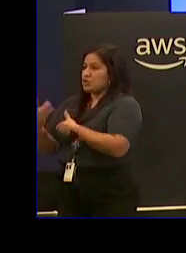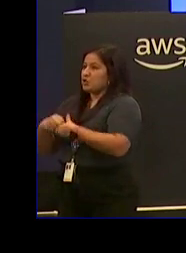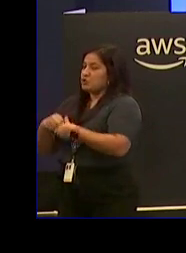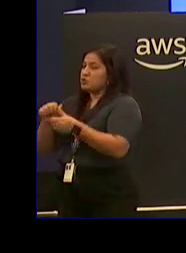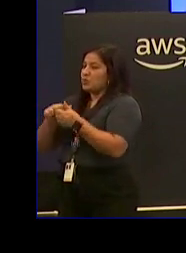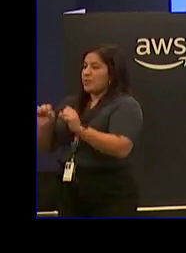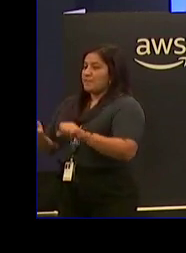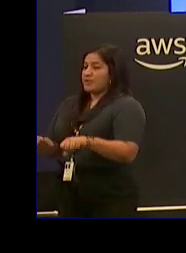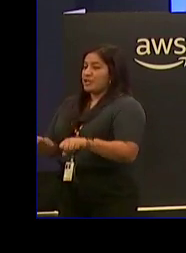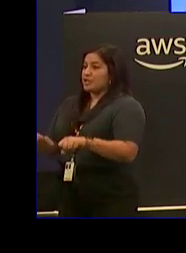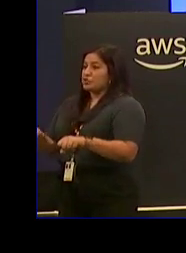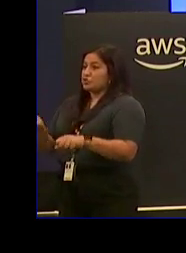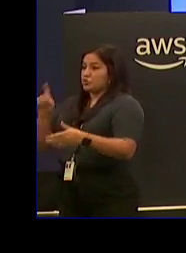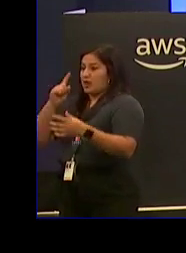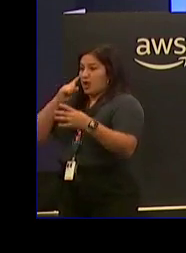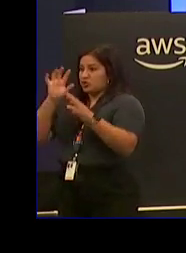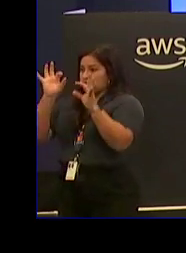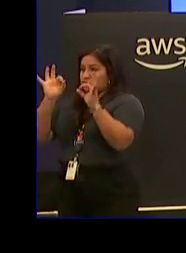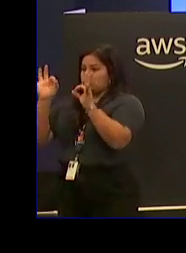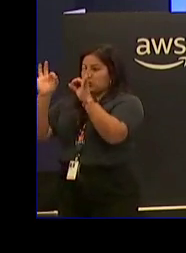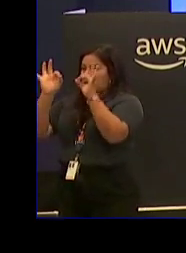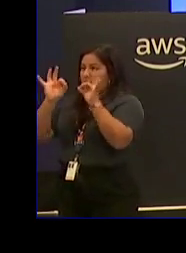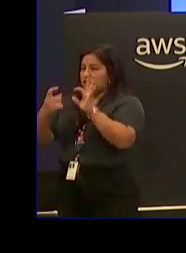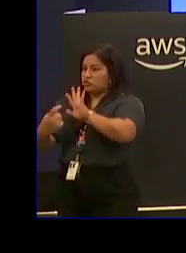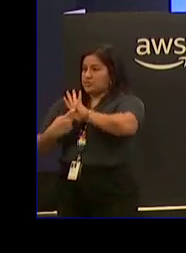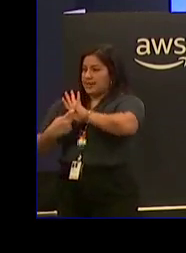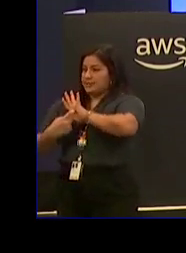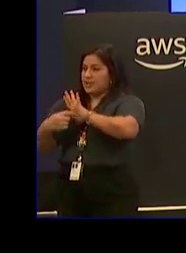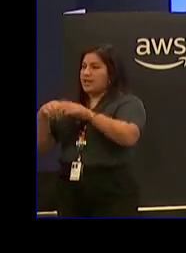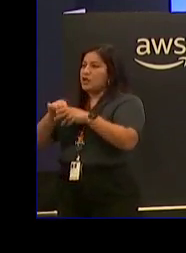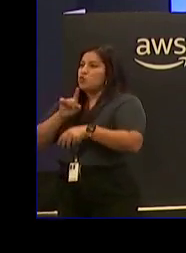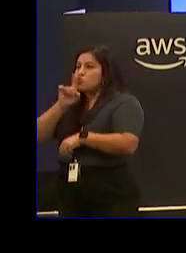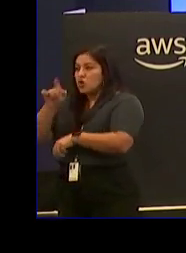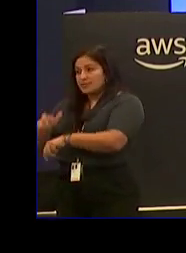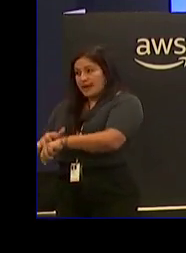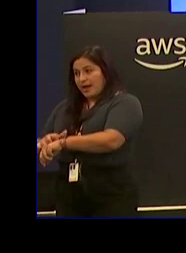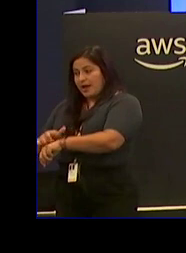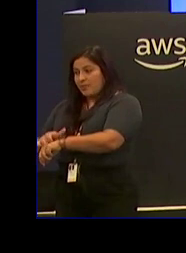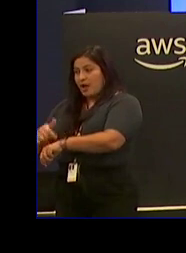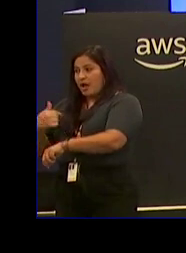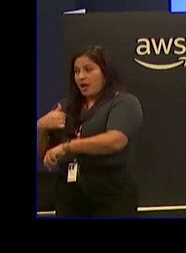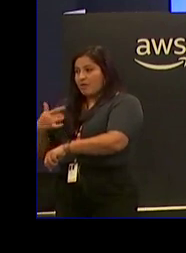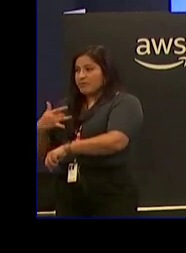to track the user eye gaze near real time. I immediately thought about David